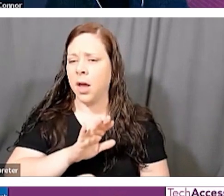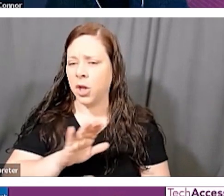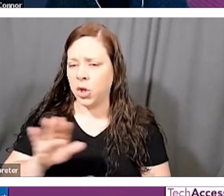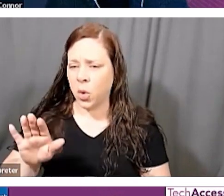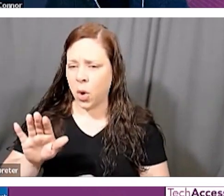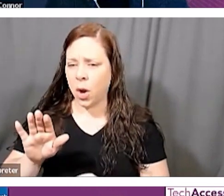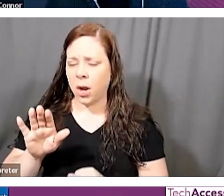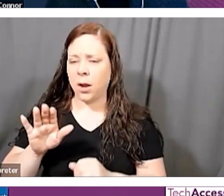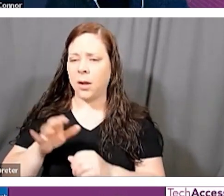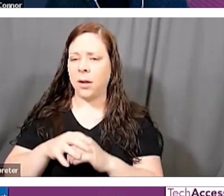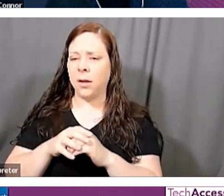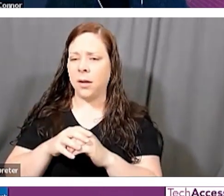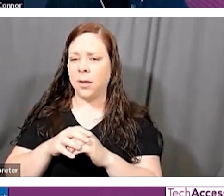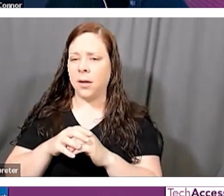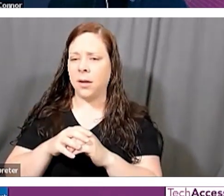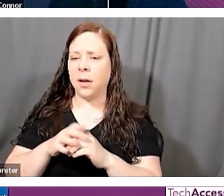what is the most important thing you plan to remember?"